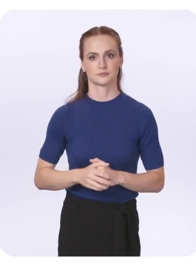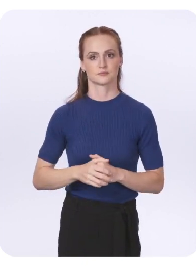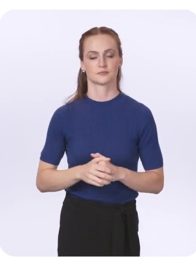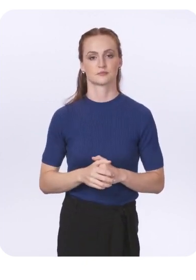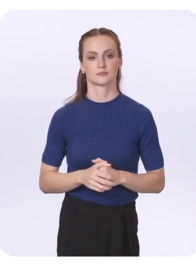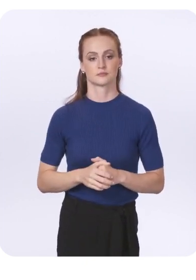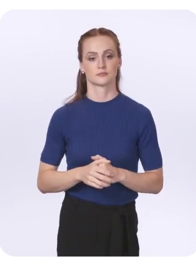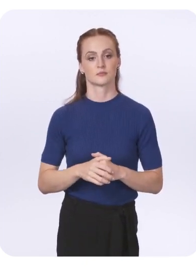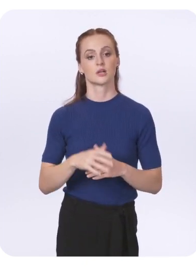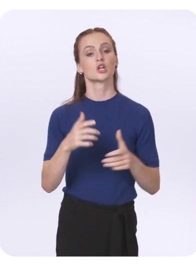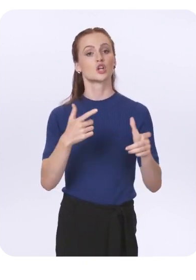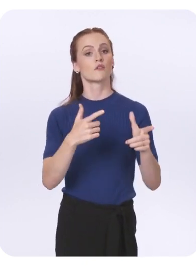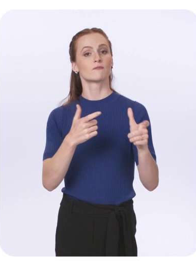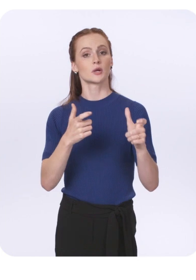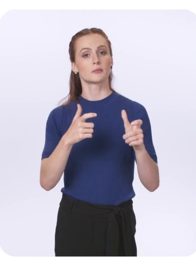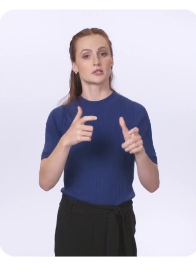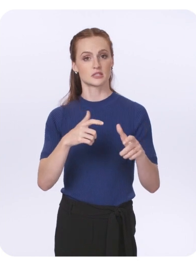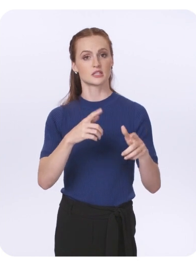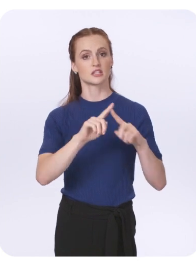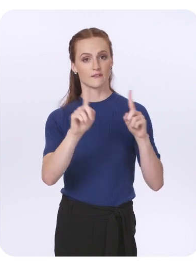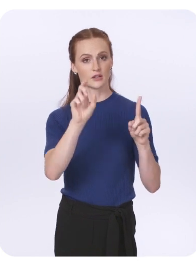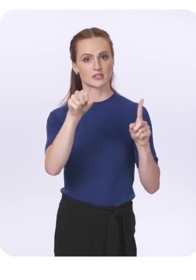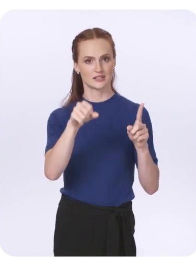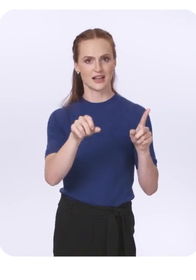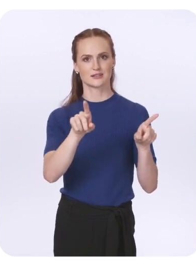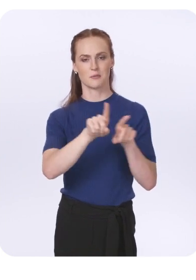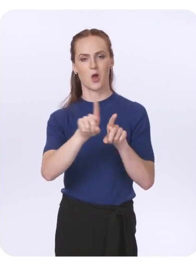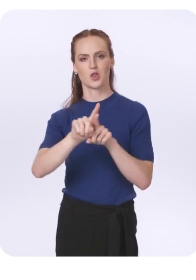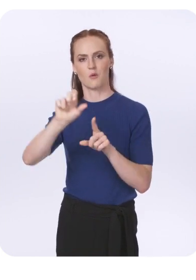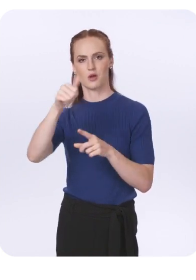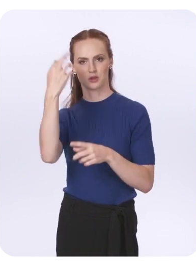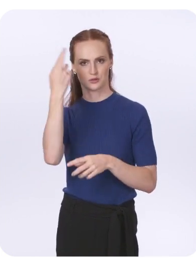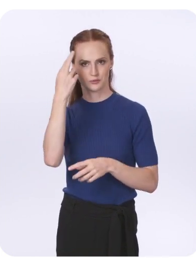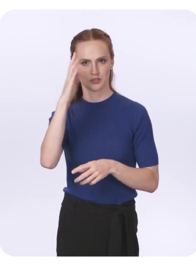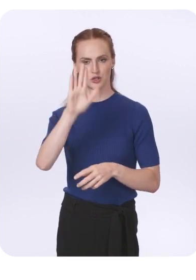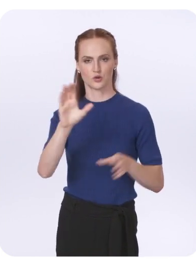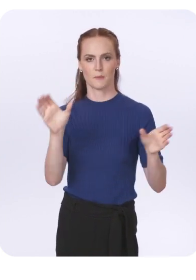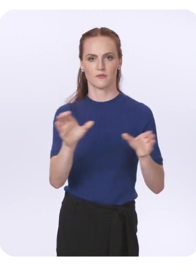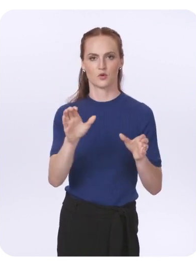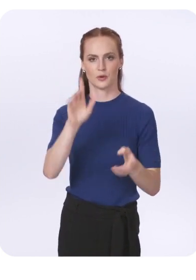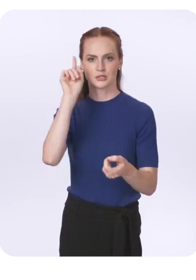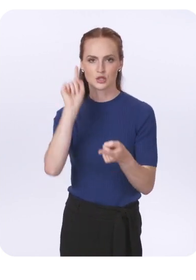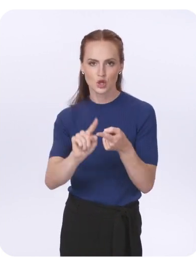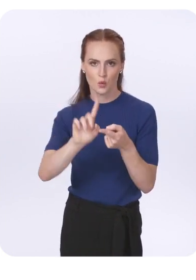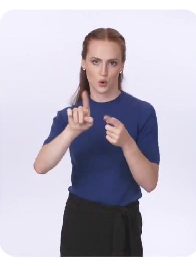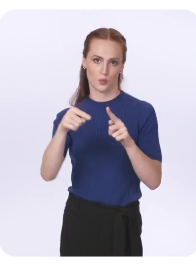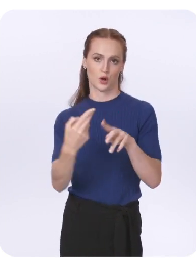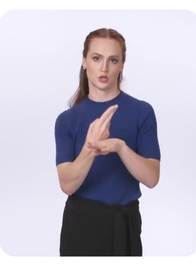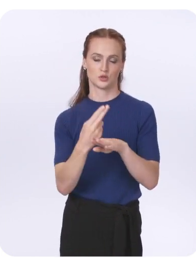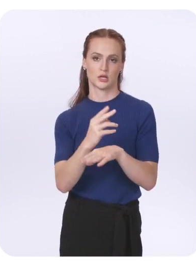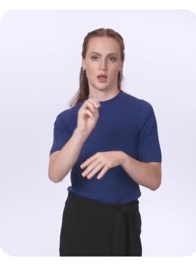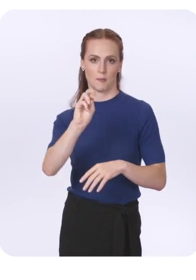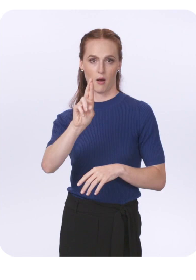Now, beyond these frequency based differences, there are also a couple reasons why your performance will be lower when using MR.